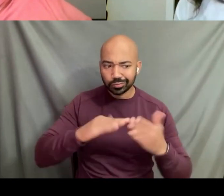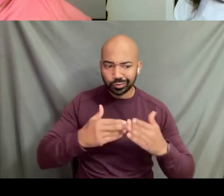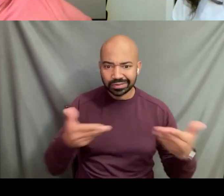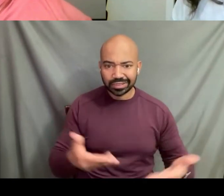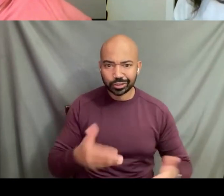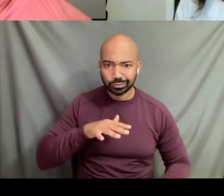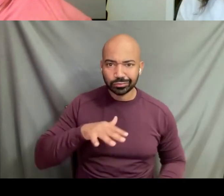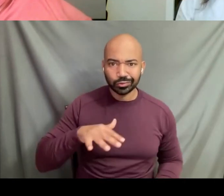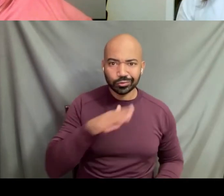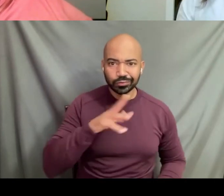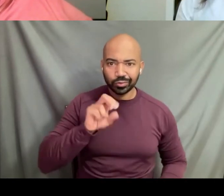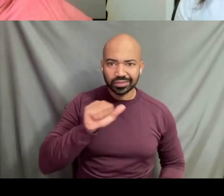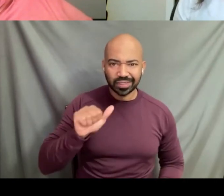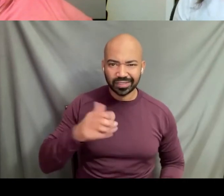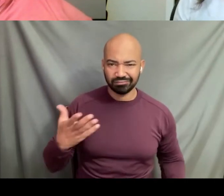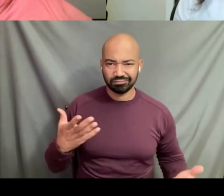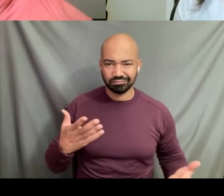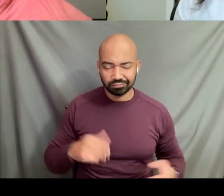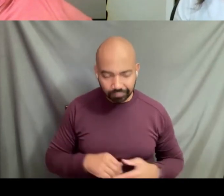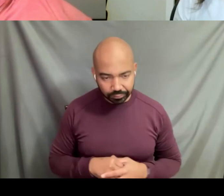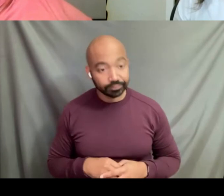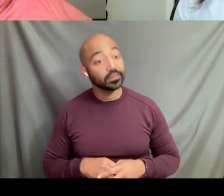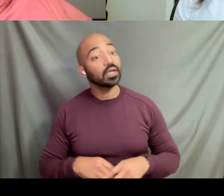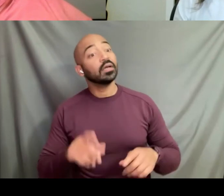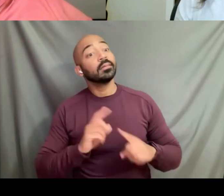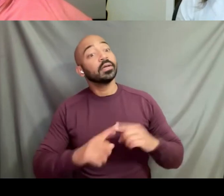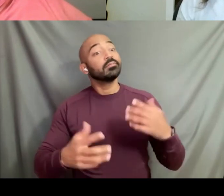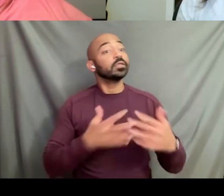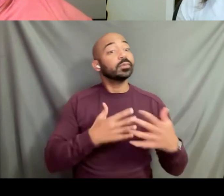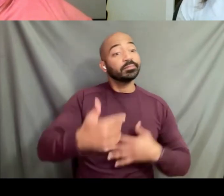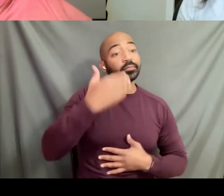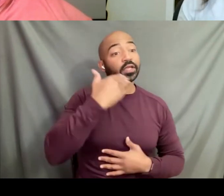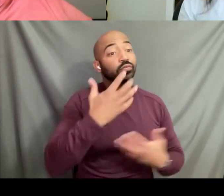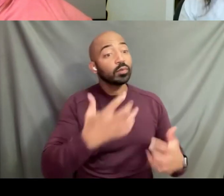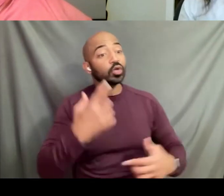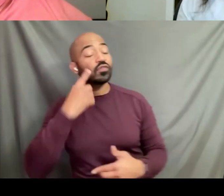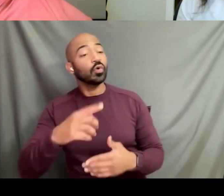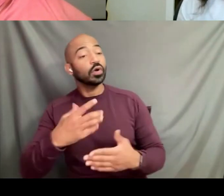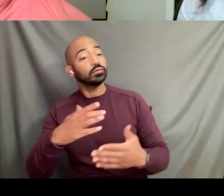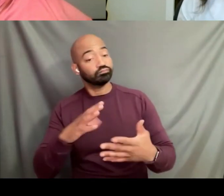States. Thank you so much for sharing with us about those programs. One more question briefly: